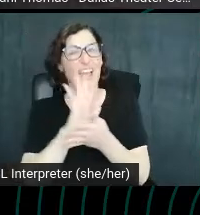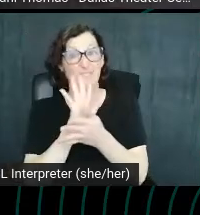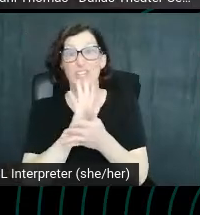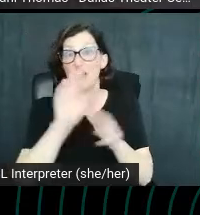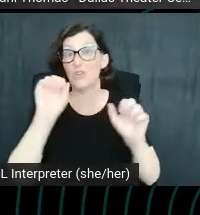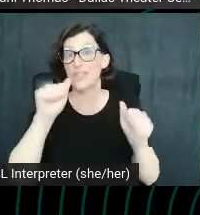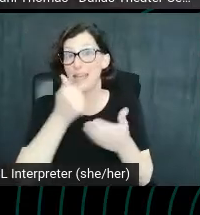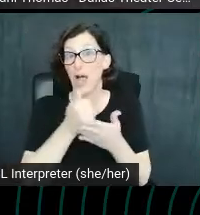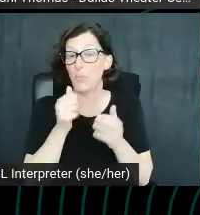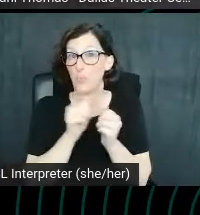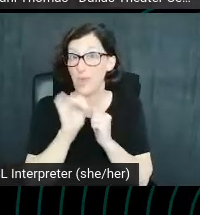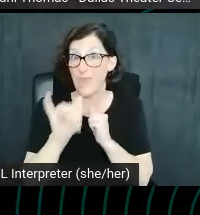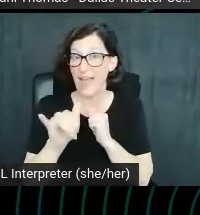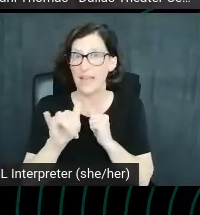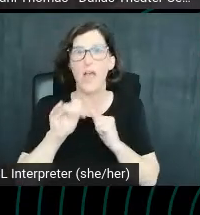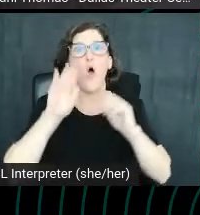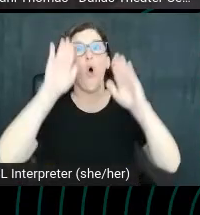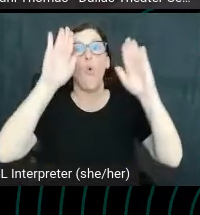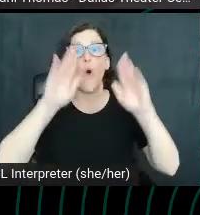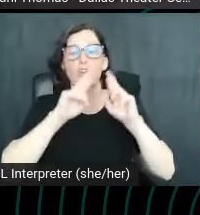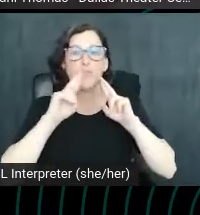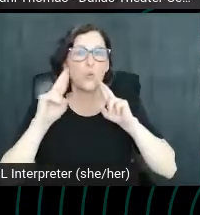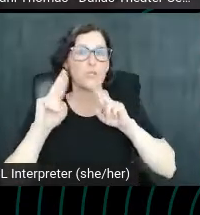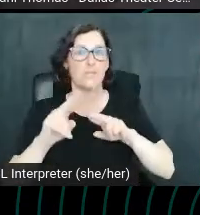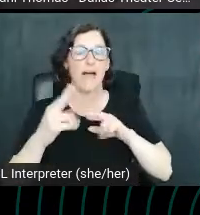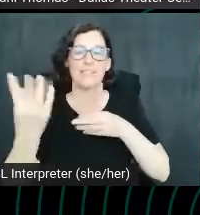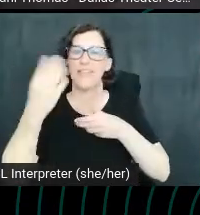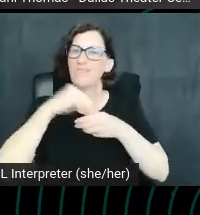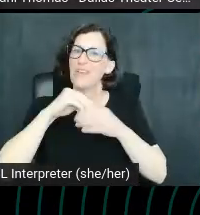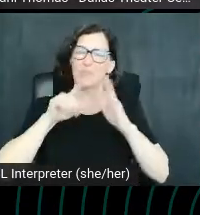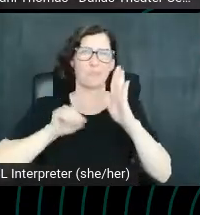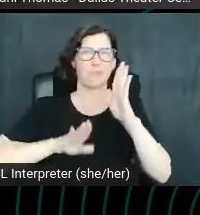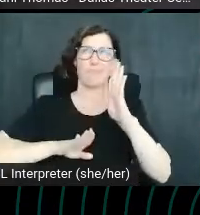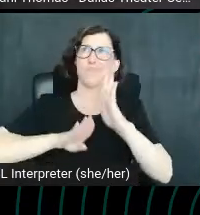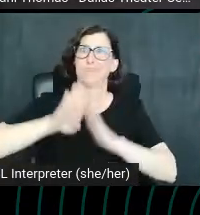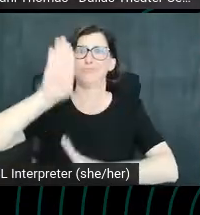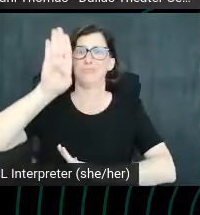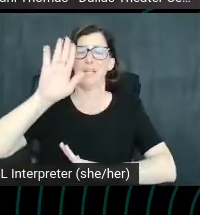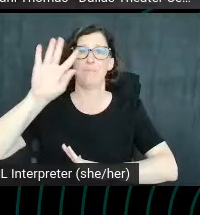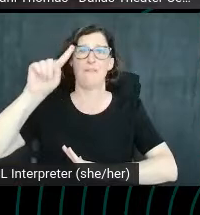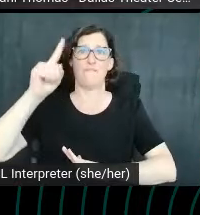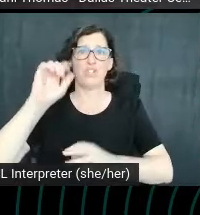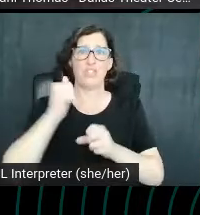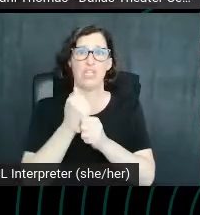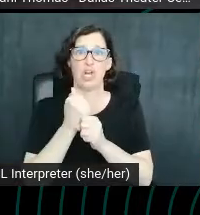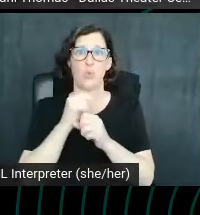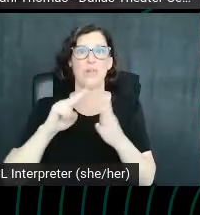And hey, we had a great response. Our engagement was soaring through the roof. In my first year, we doubled our follow count on every platform,